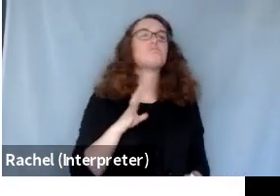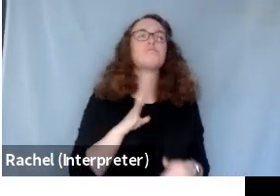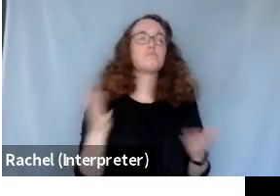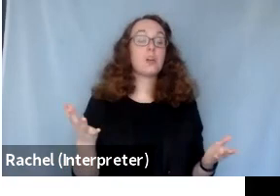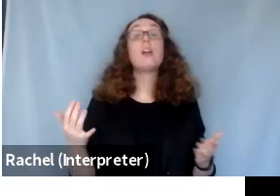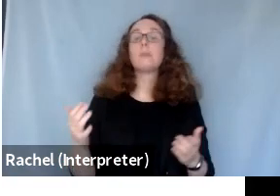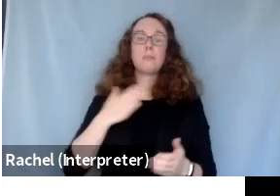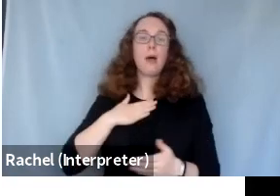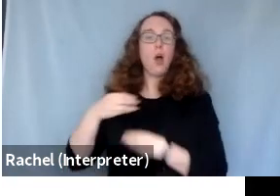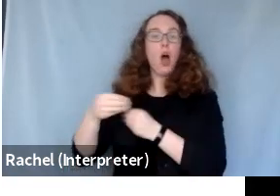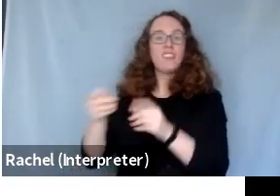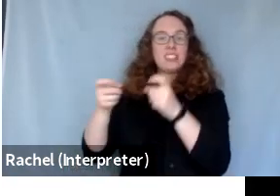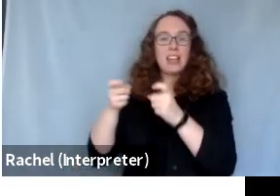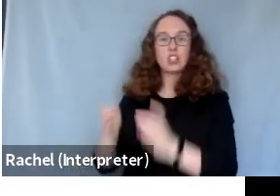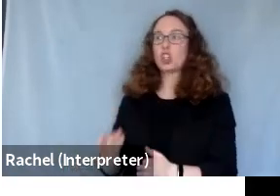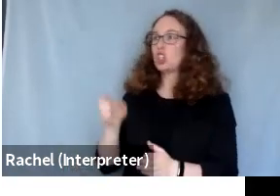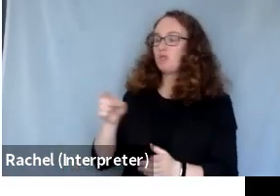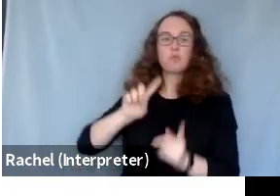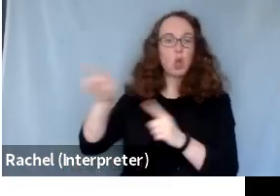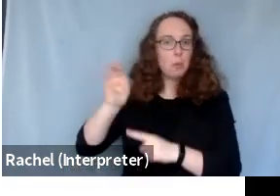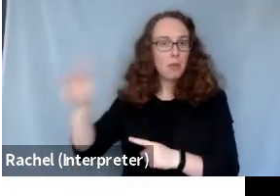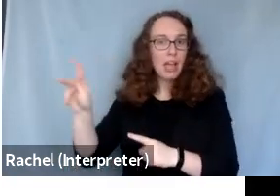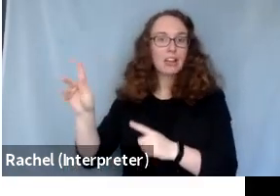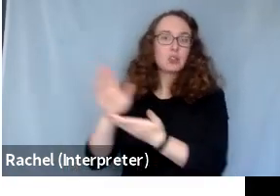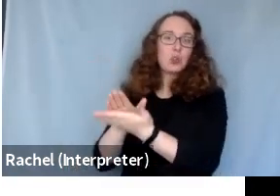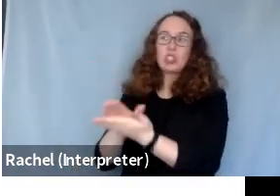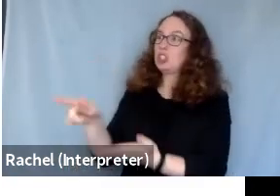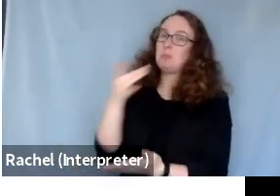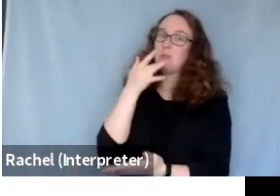is going back to school and she still wants that physical book, so